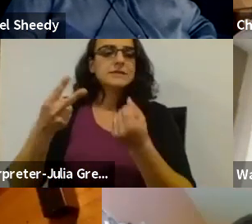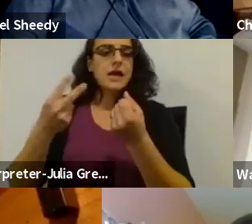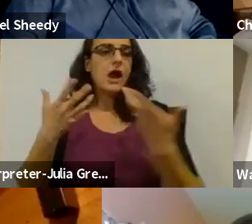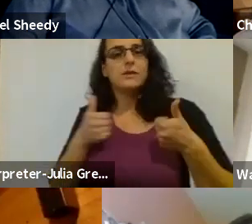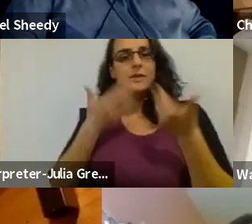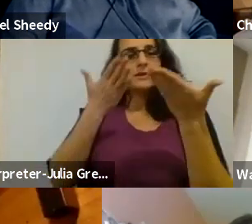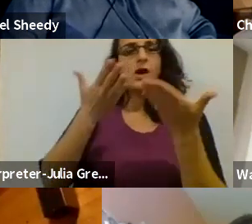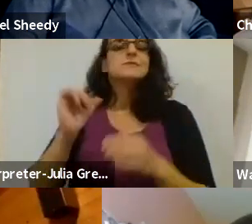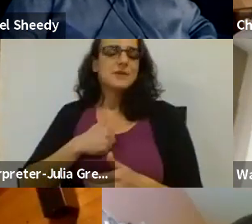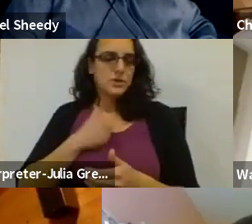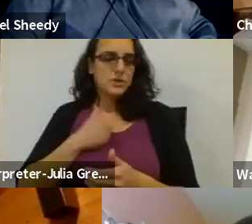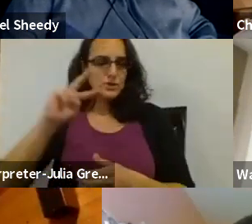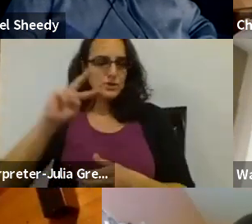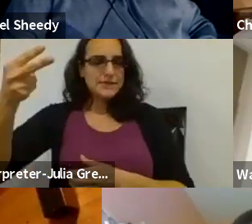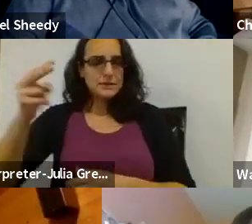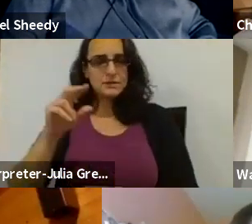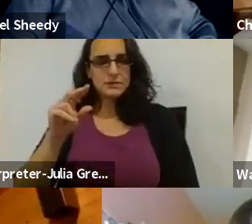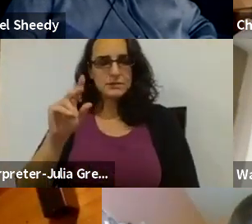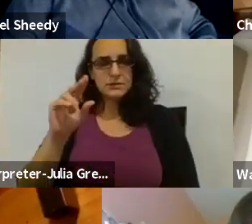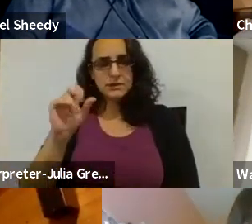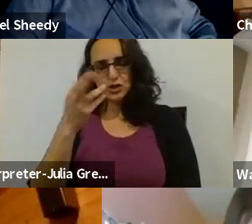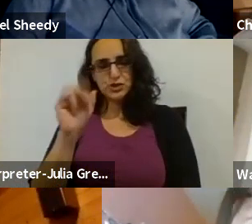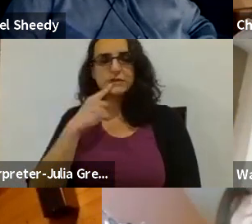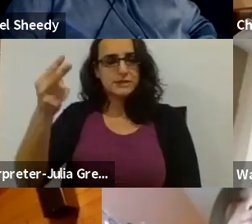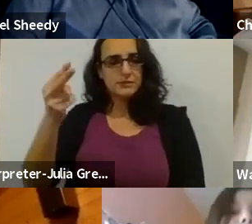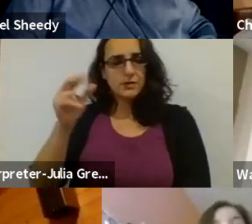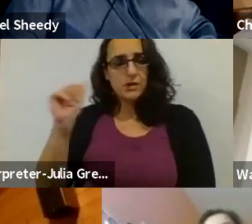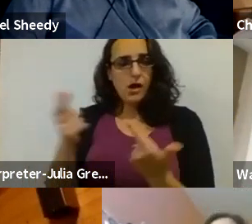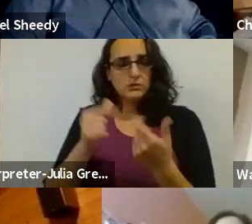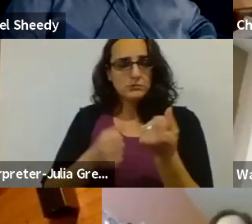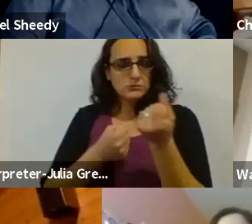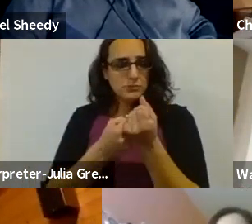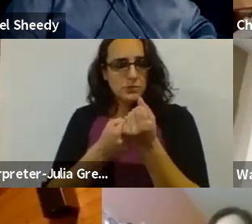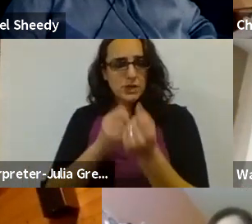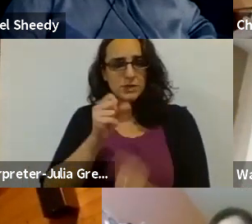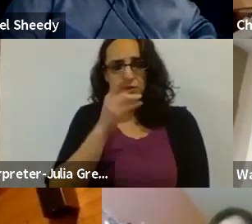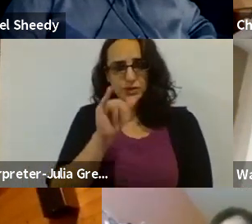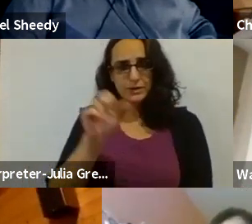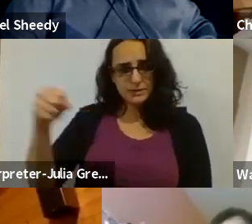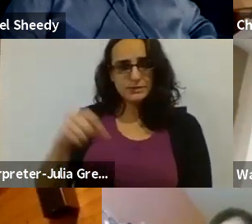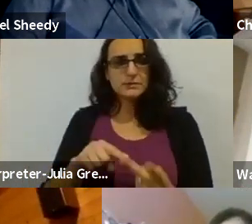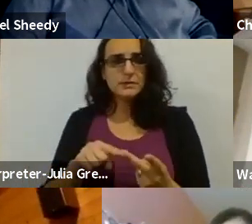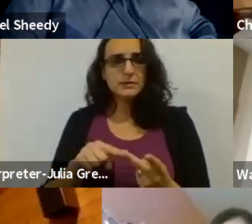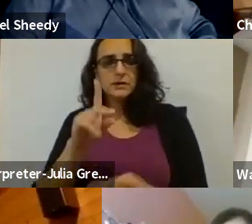Sheri Cohen: Second. Second. Carolyn Gallagher: All in favor. Cherry Yes. Deniz Savas: Yes.